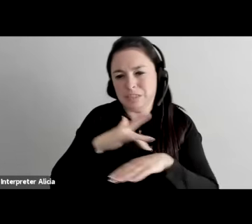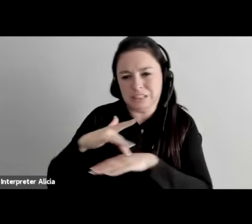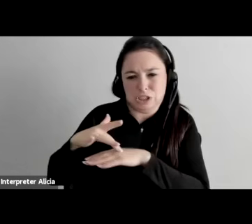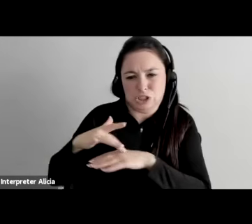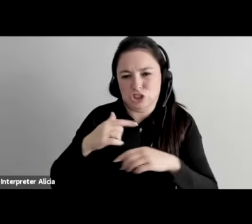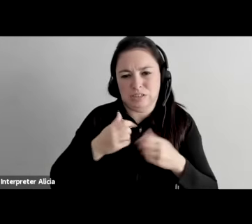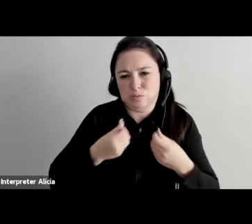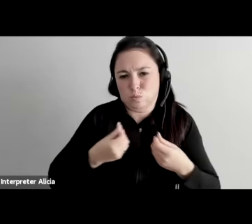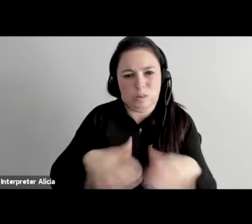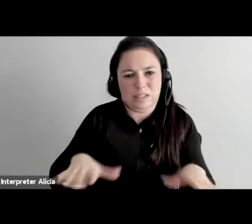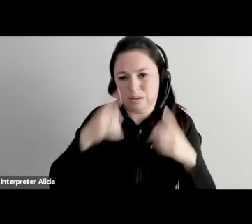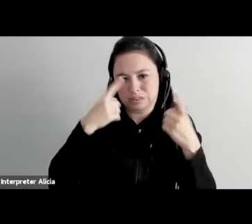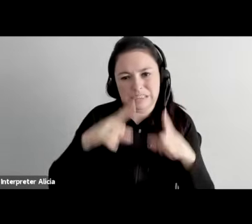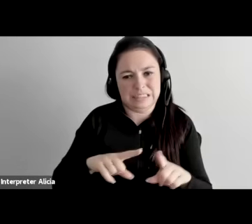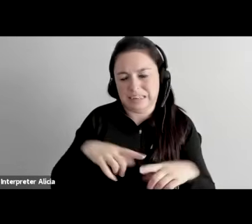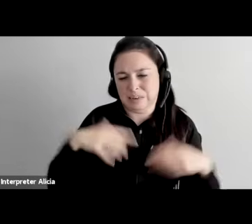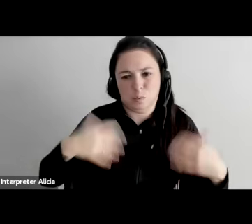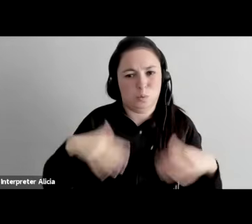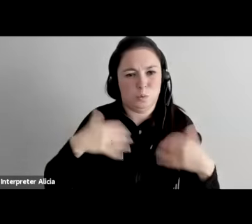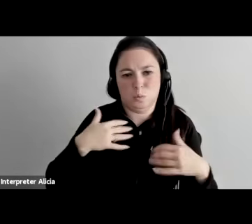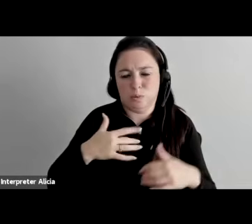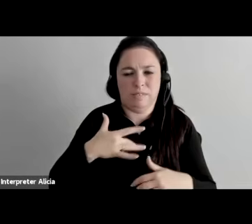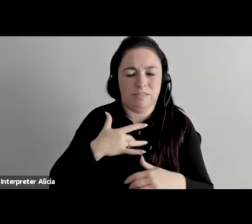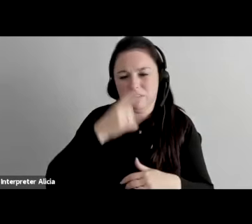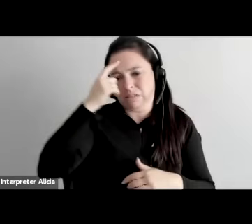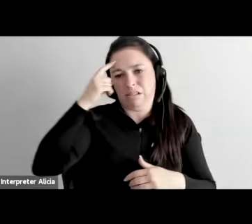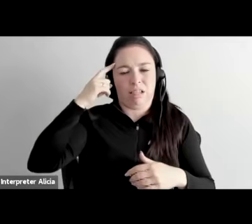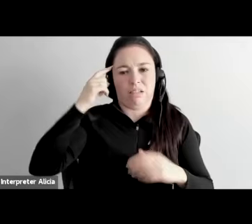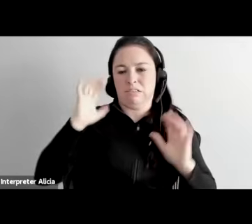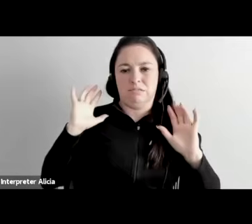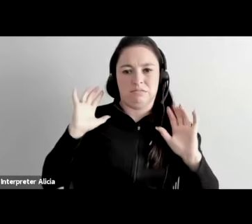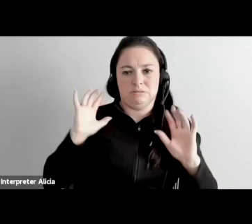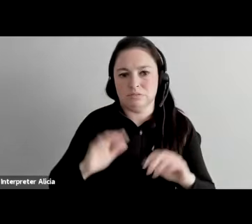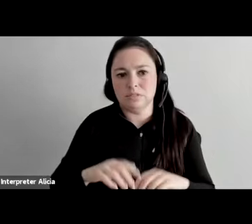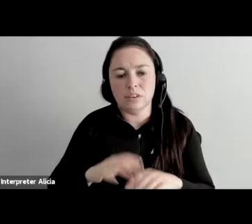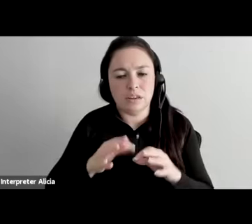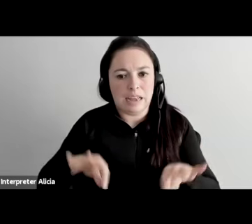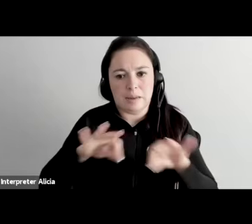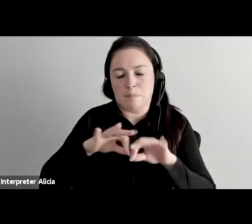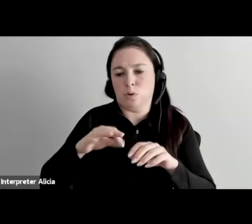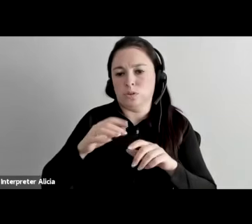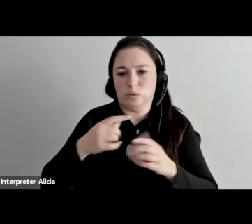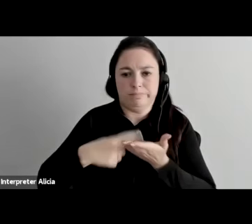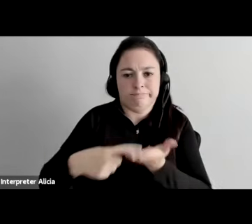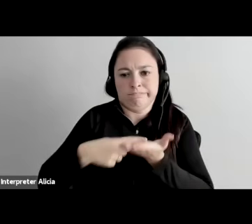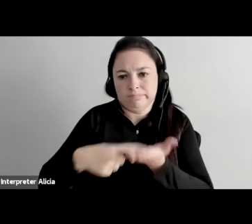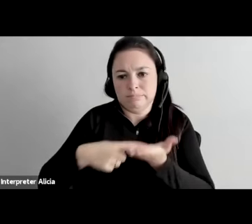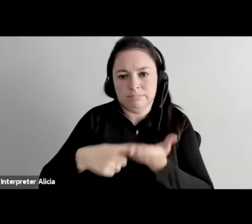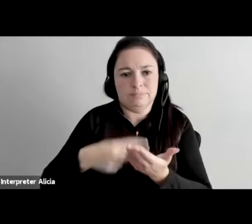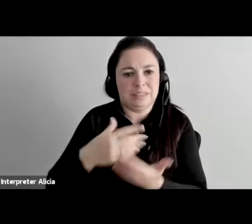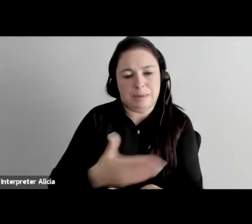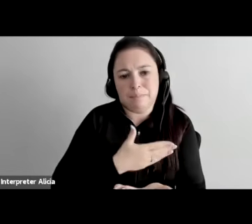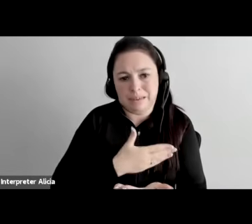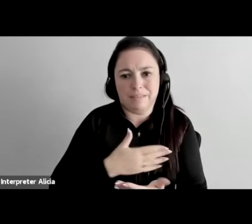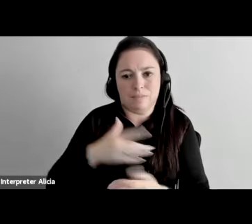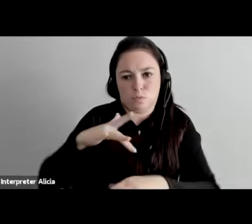Providers, please always explain what you're doing before you touch a patient. This should be a standard. This is not about emotion.